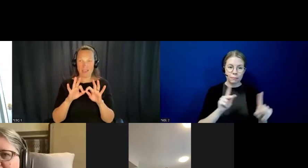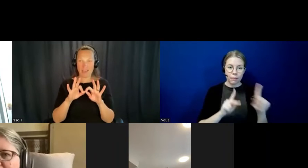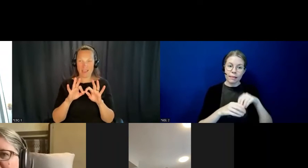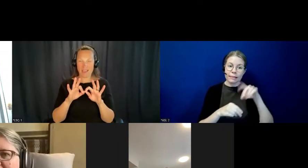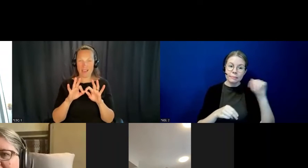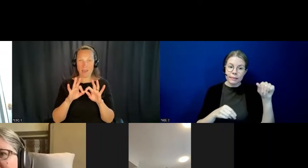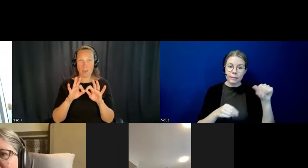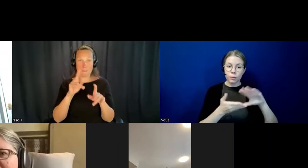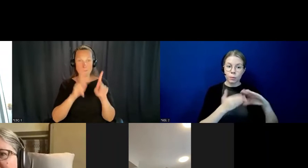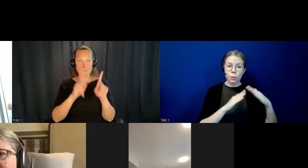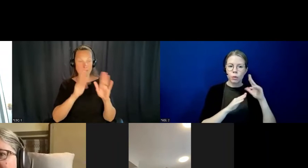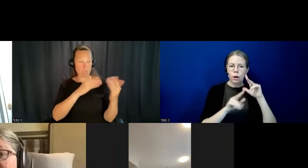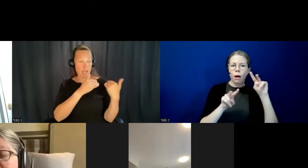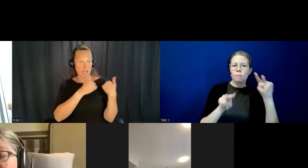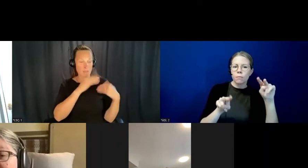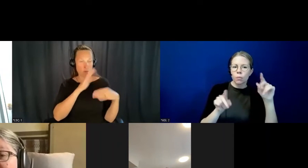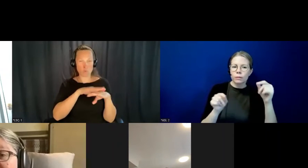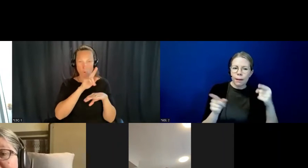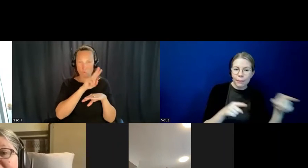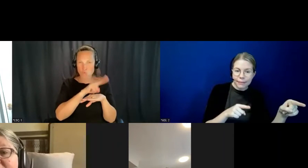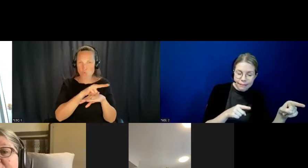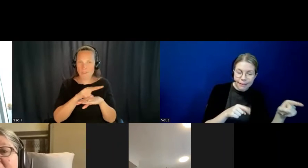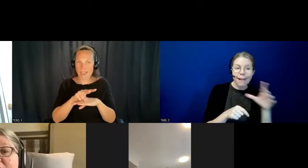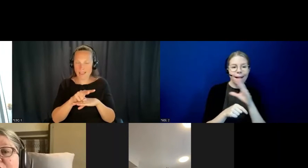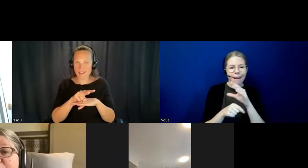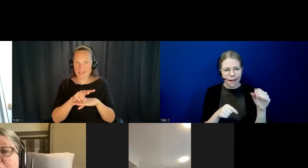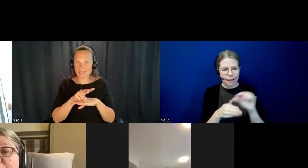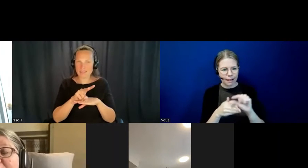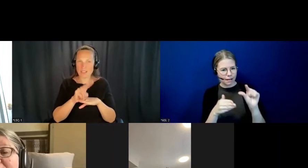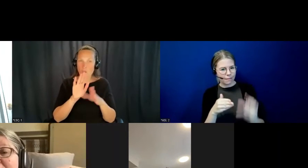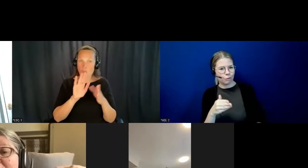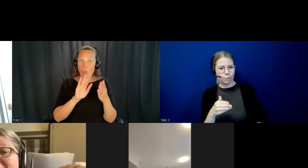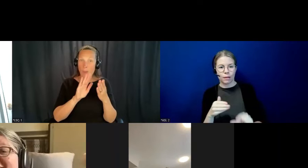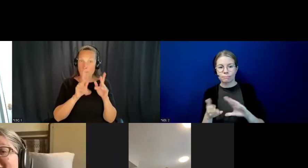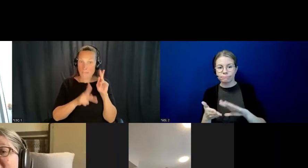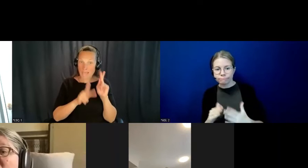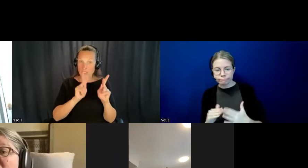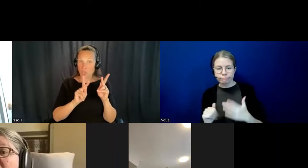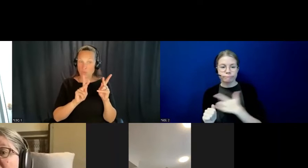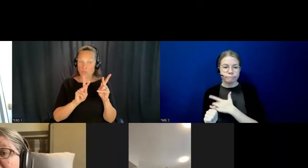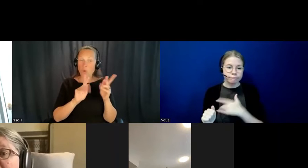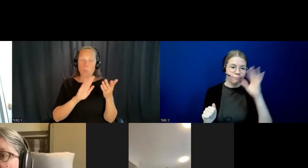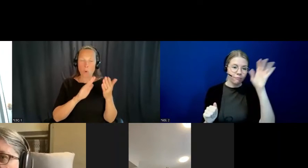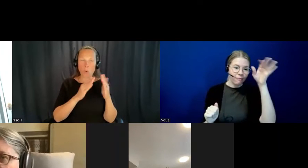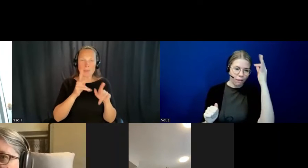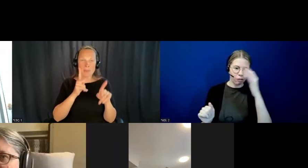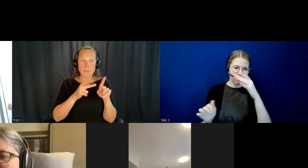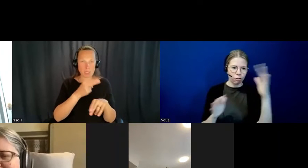BUT ALSO WITHIN VARIOUS LEVELS OF GOVERNMENT TO MAKE SURE THAT THINGS DON'T START TO CREEP IN,